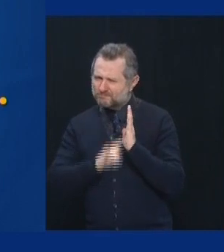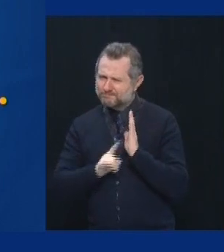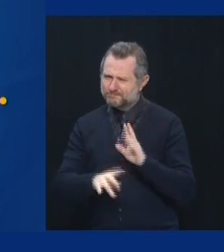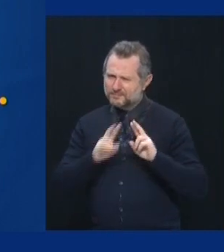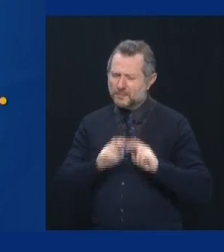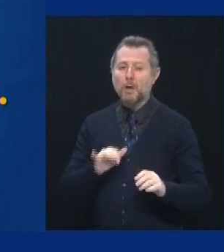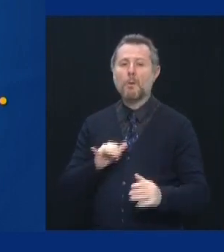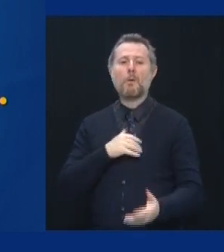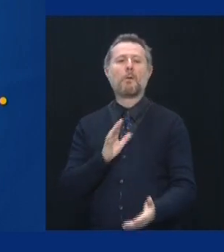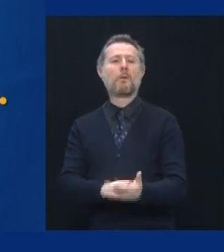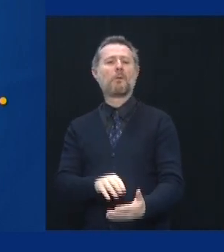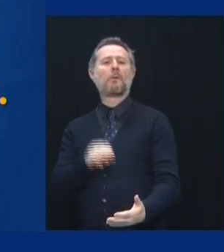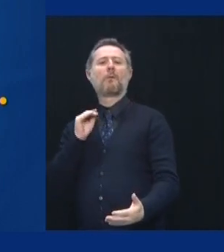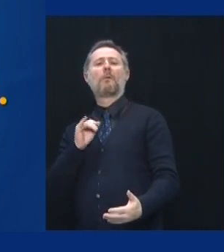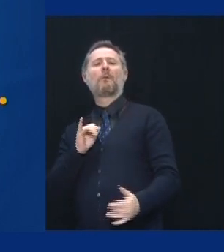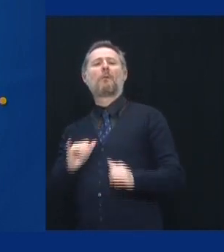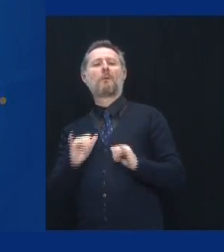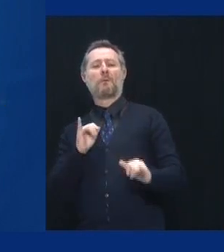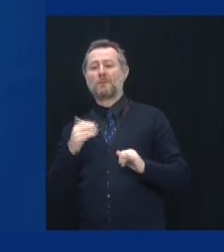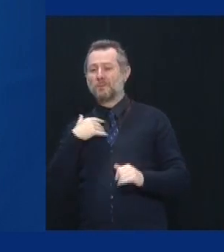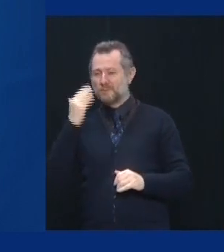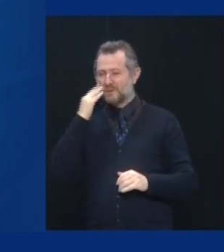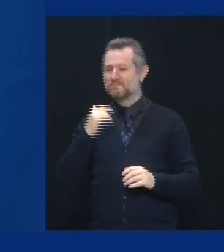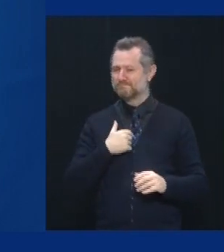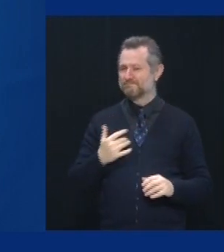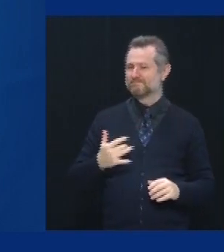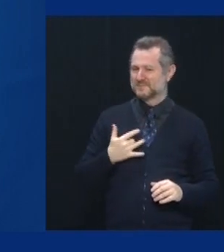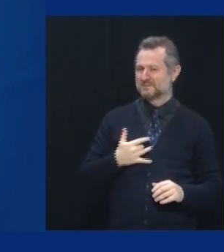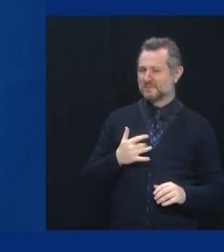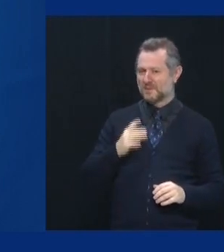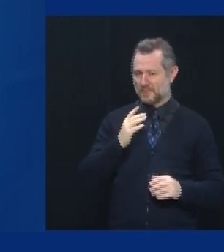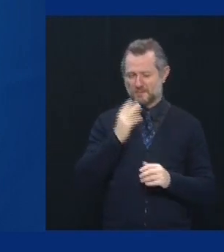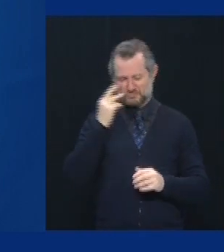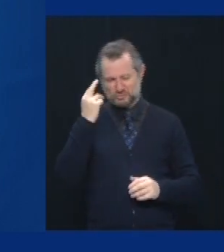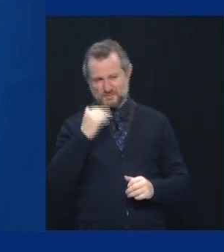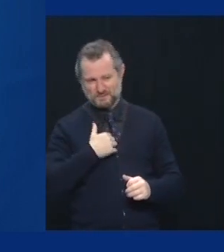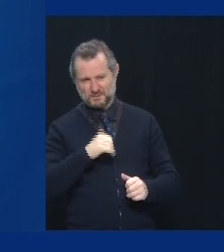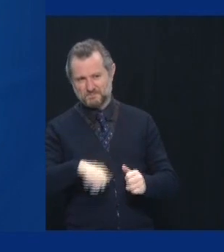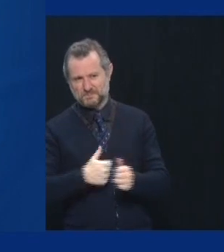GOT INTO TROUBLE IN THE SURGE IN THE SPRING.